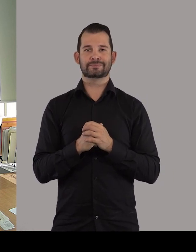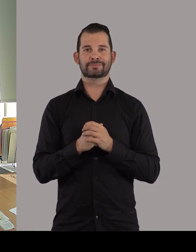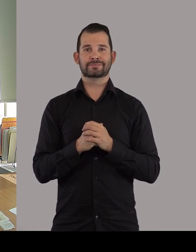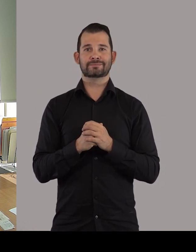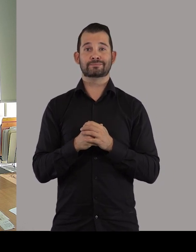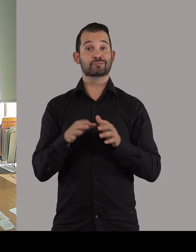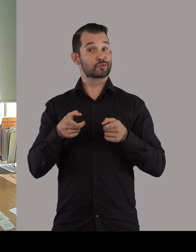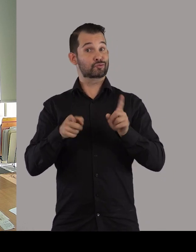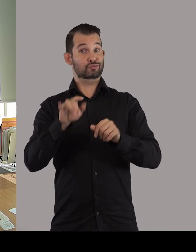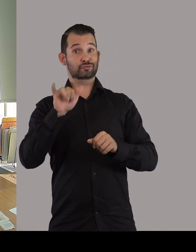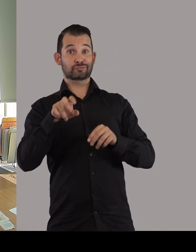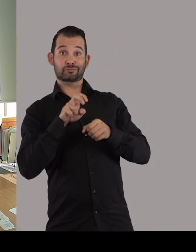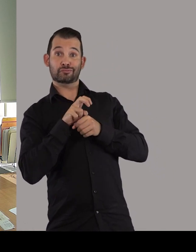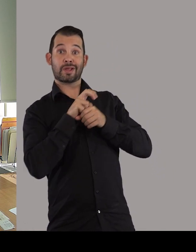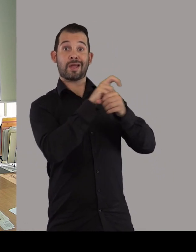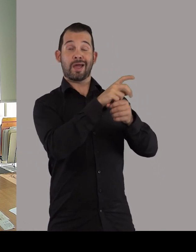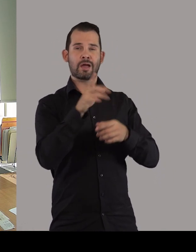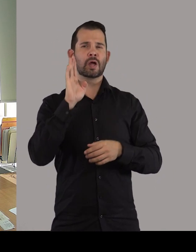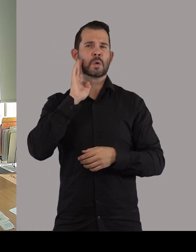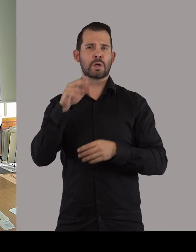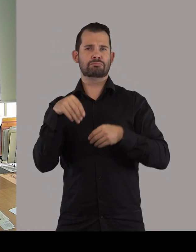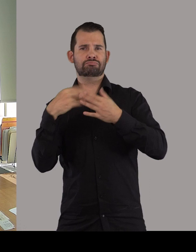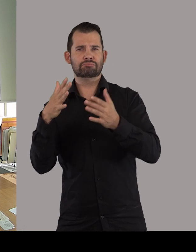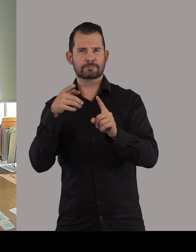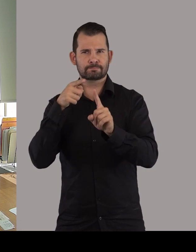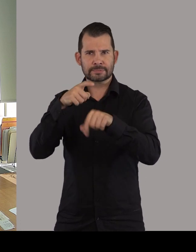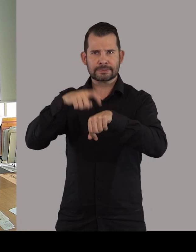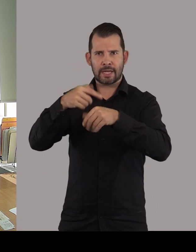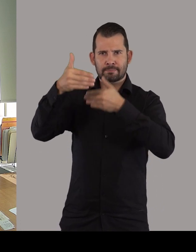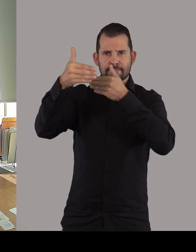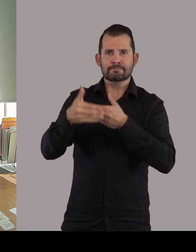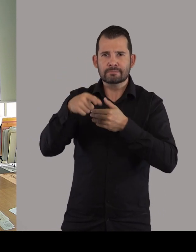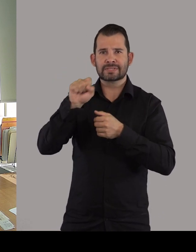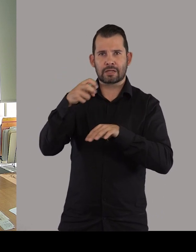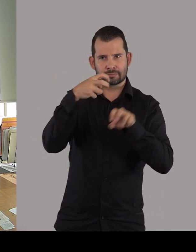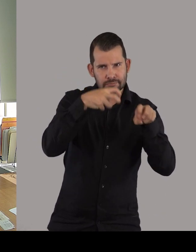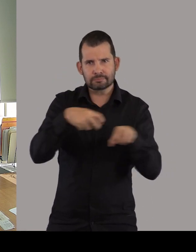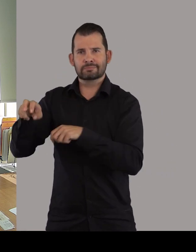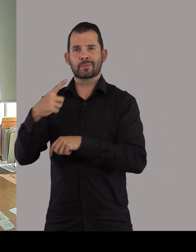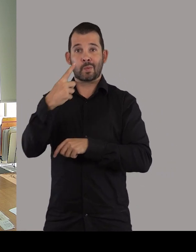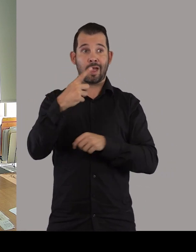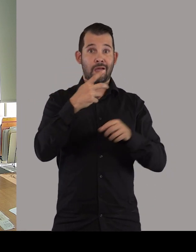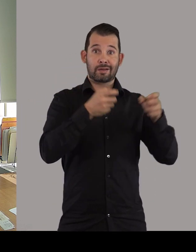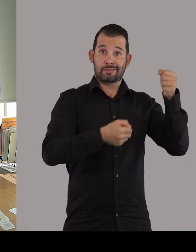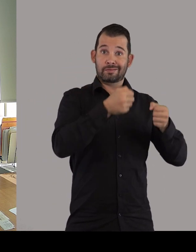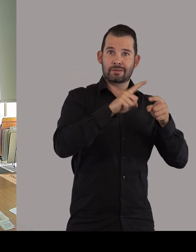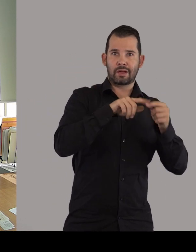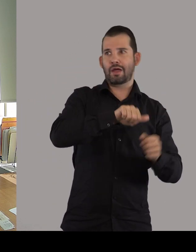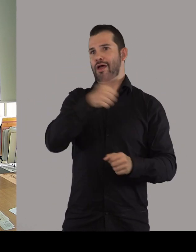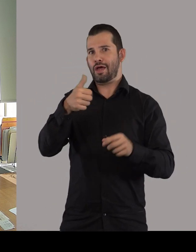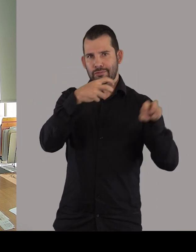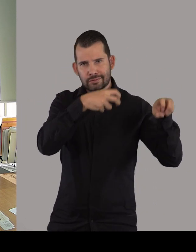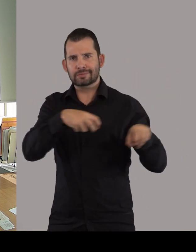During the ride, you will be given a specified amount of time to transfer from one vehicle to another.